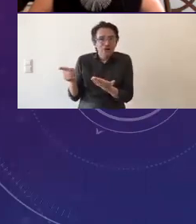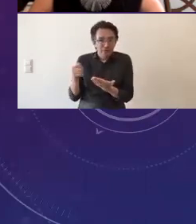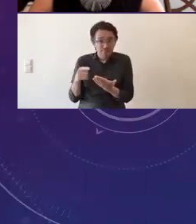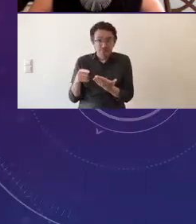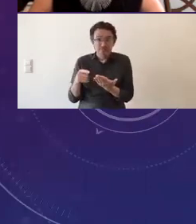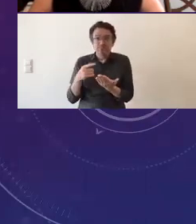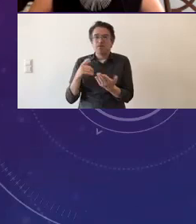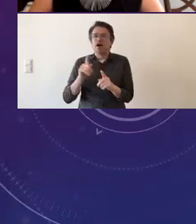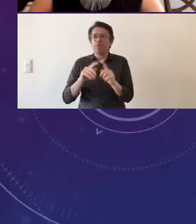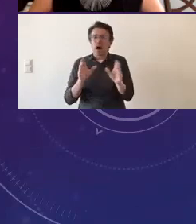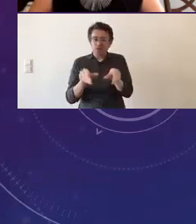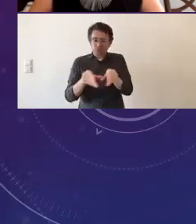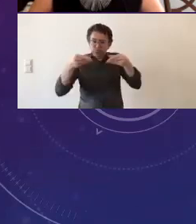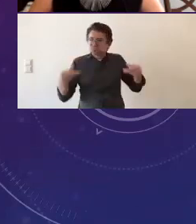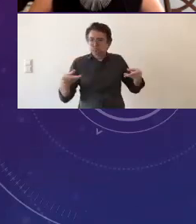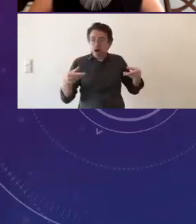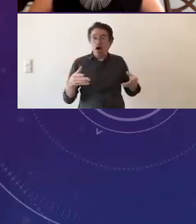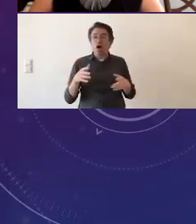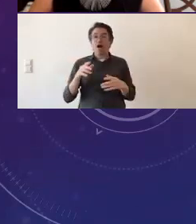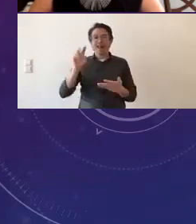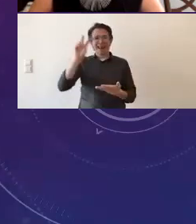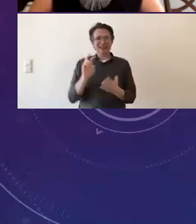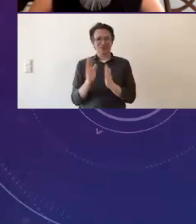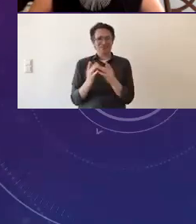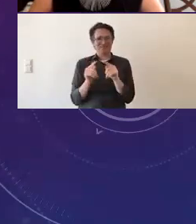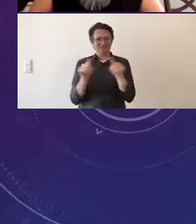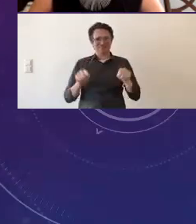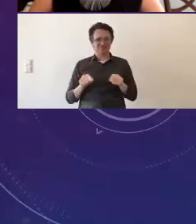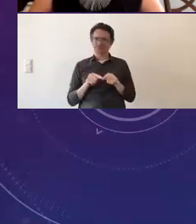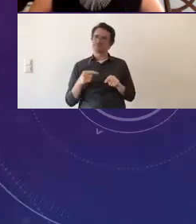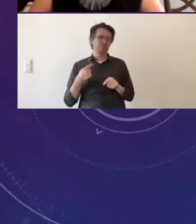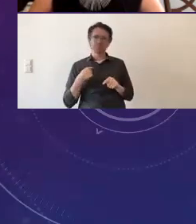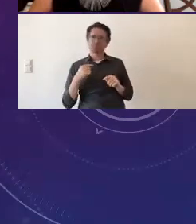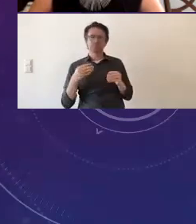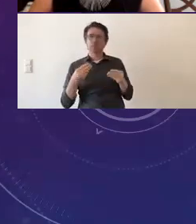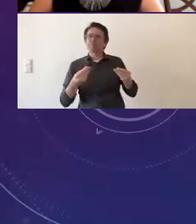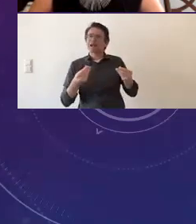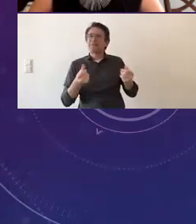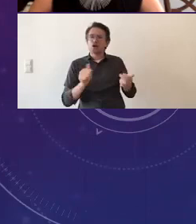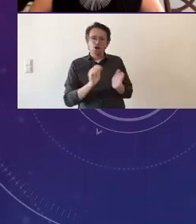version so I read them electronically the next two acts on this slide are a